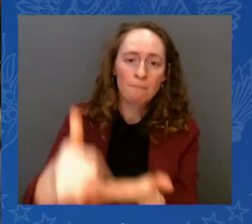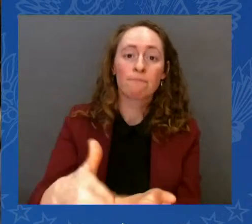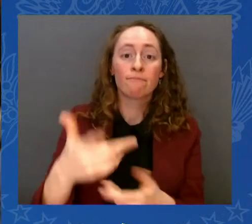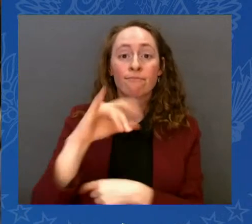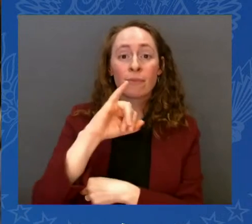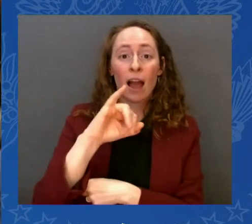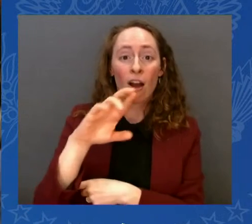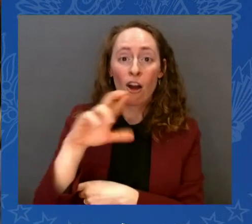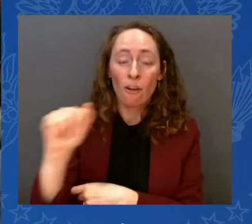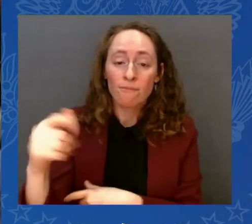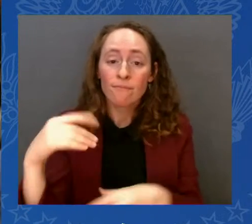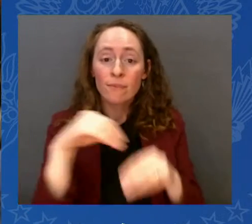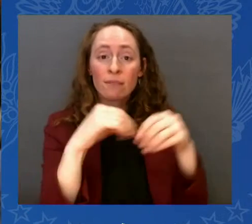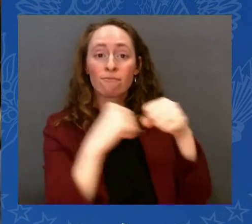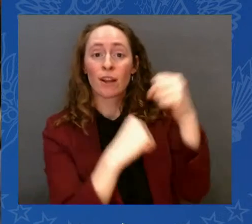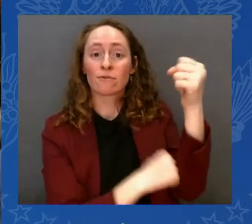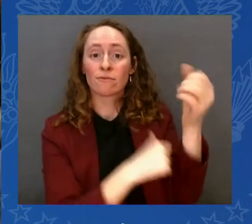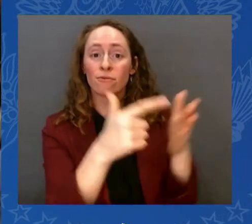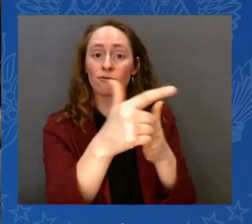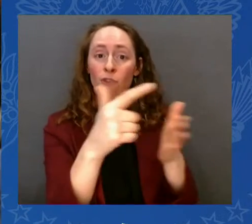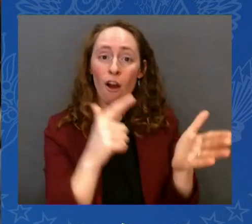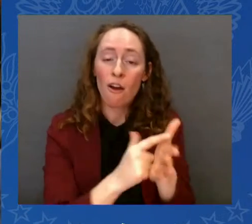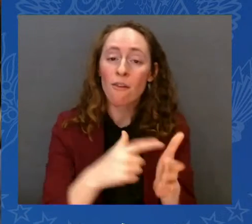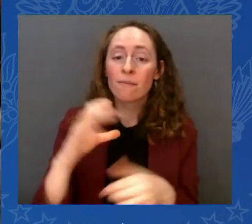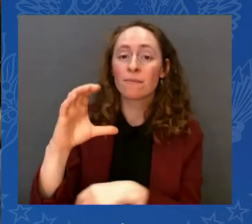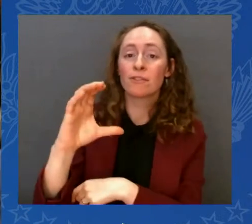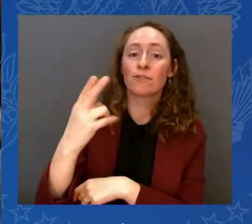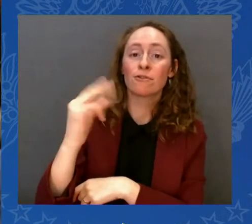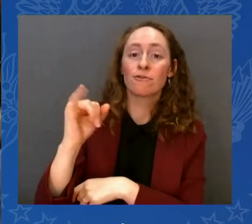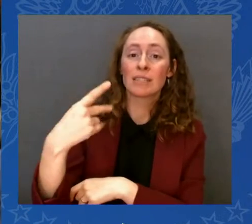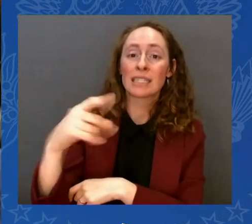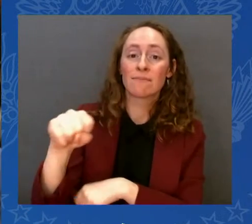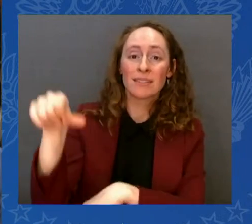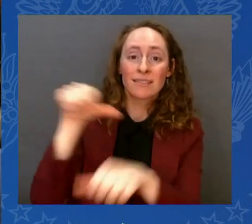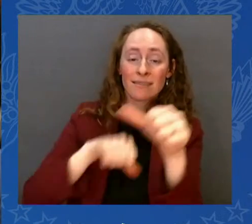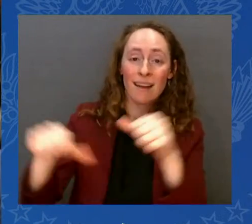the CHIPS law -- the last -- second -- second and third of those that the NGA